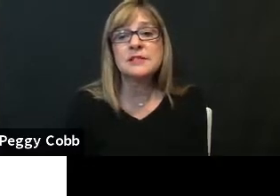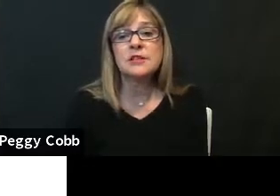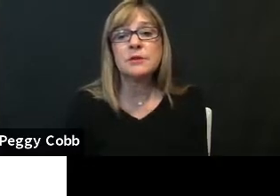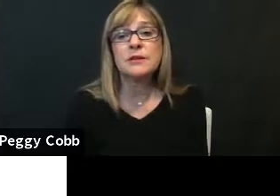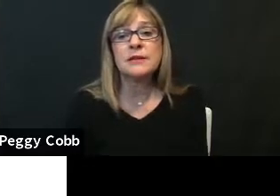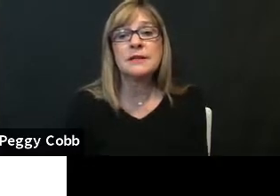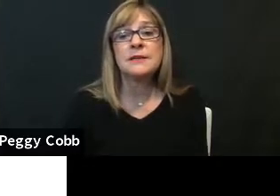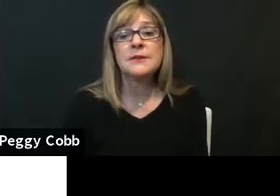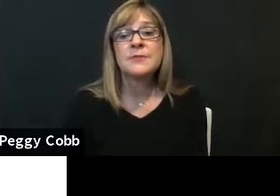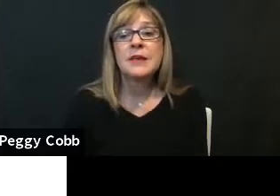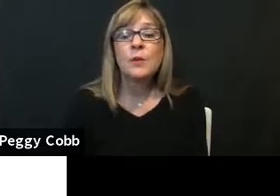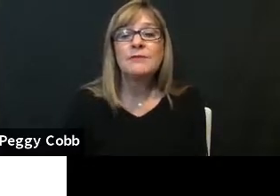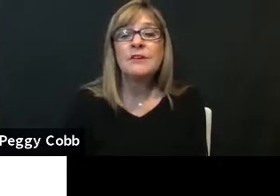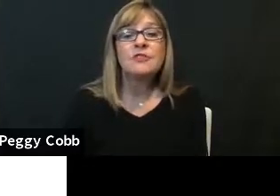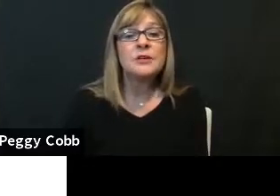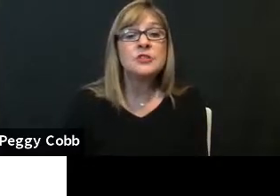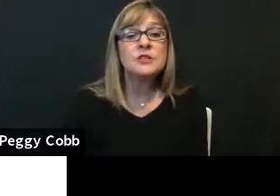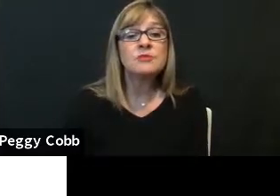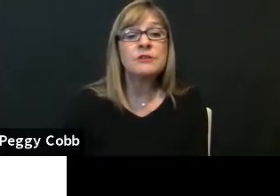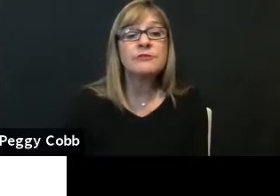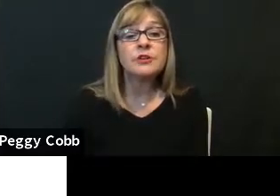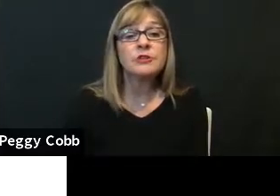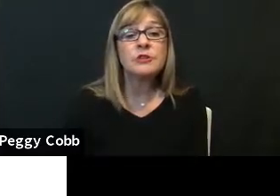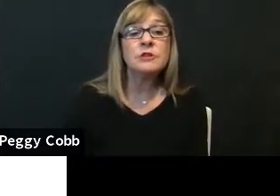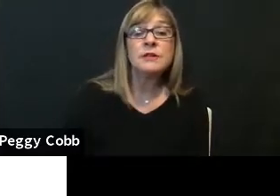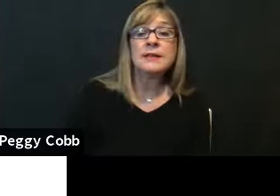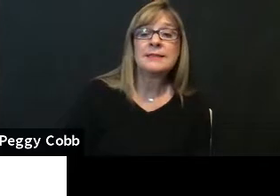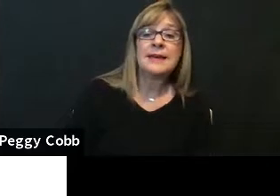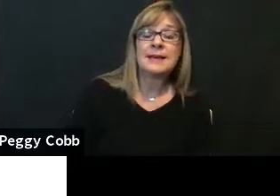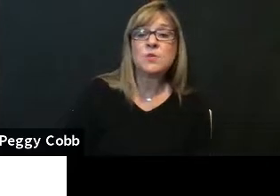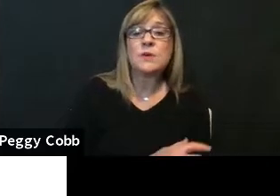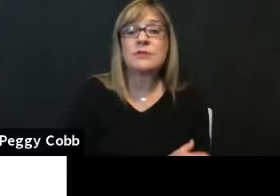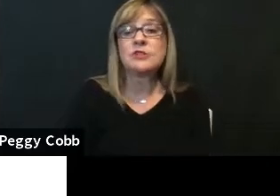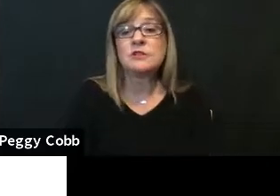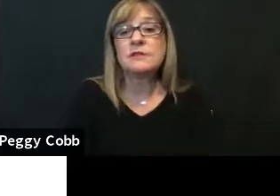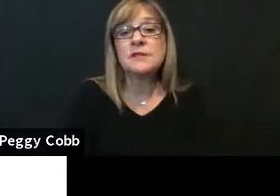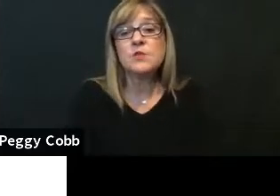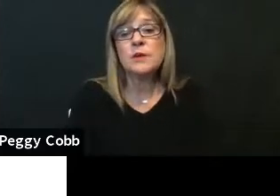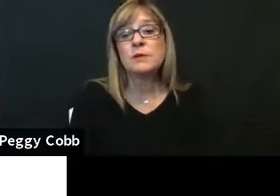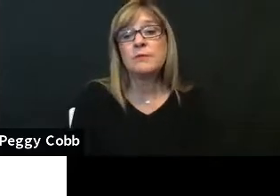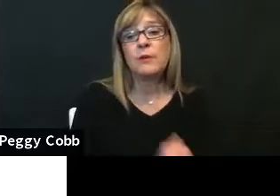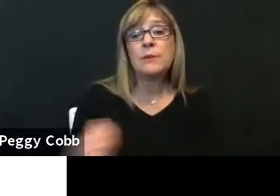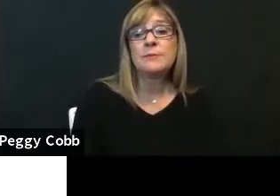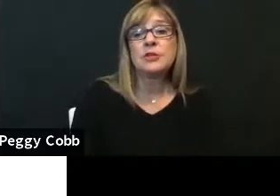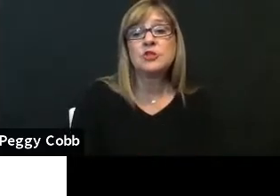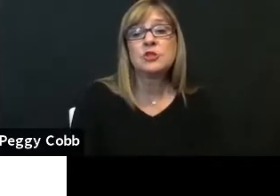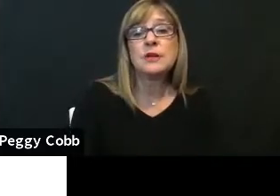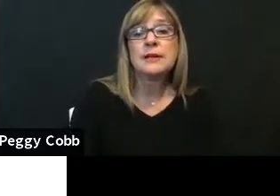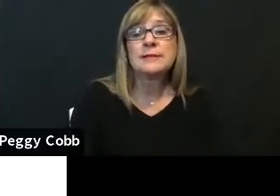to the community. We have information and referral. That is one of our services where we wanna make sure